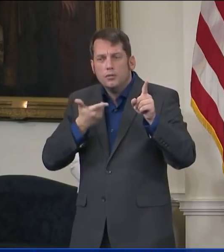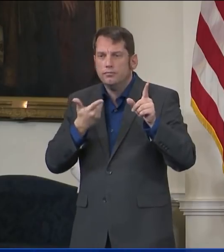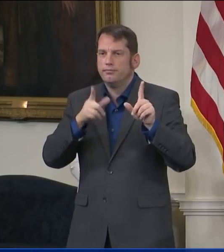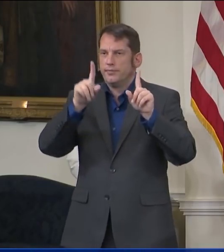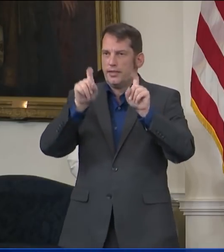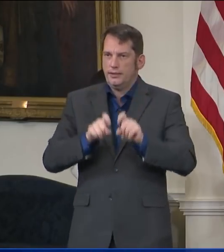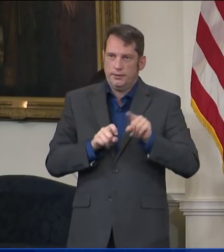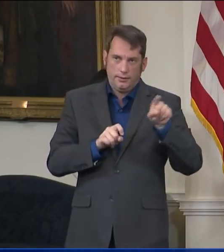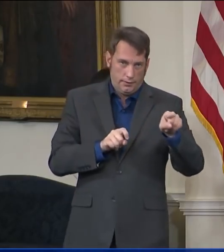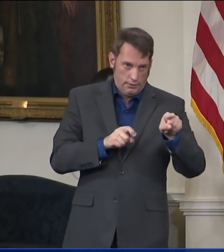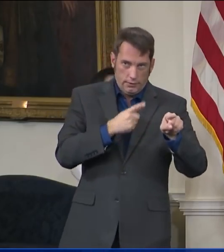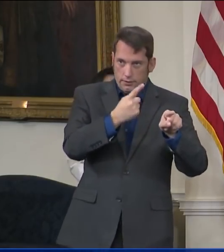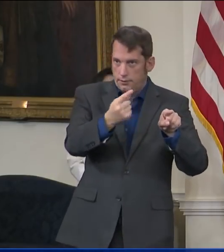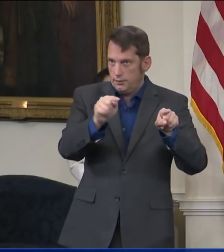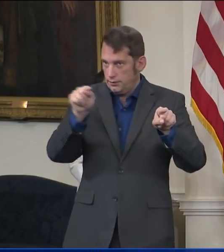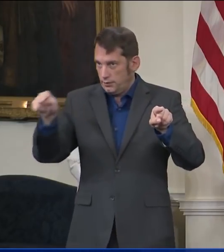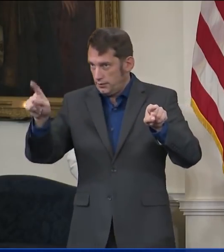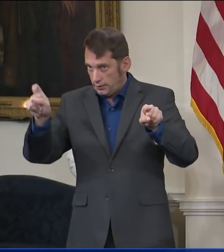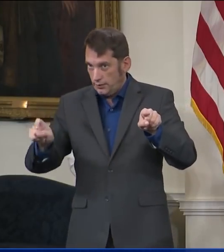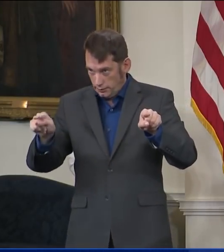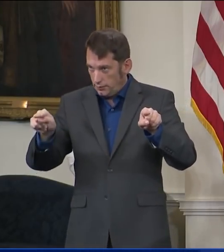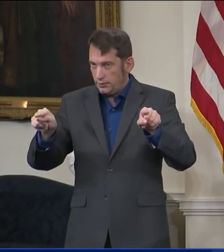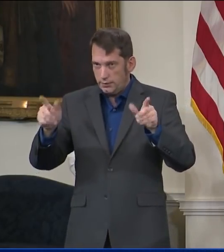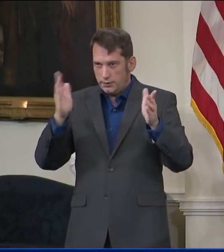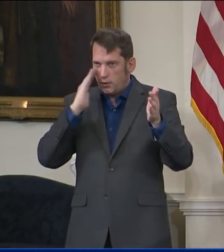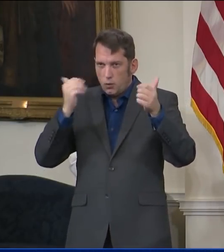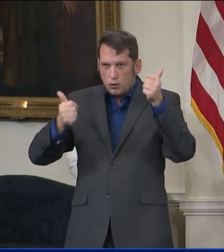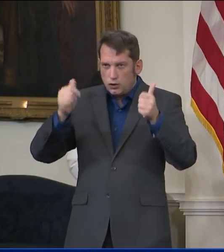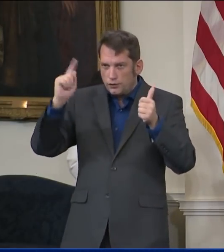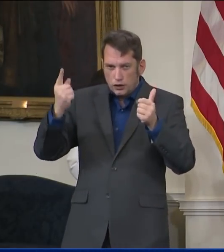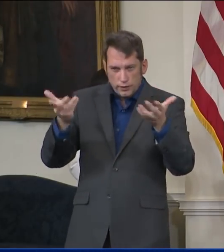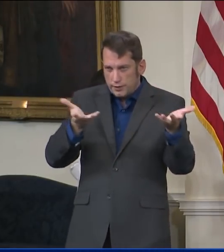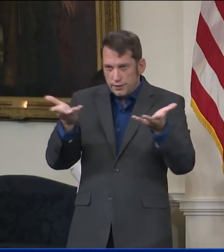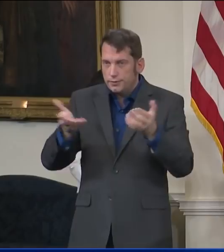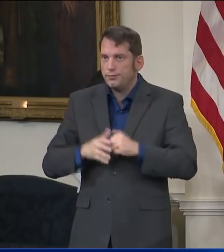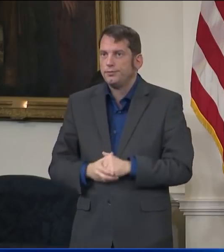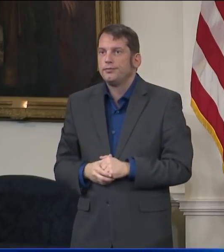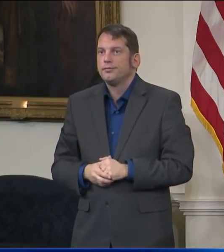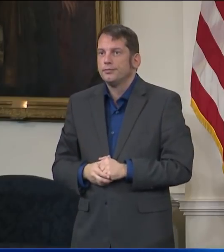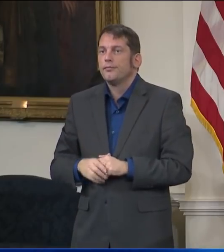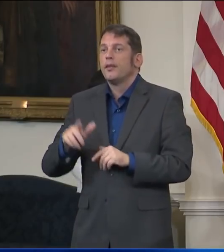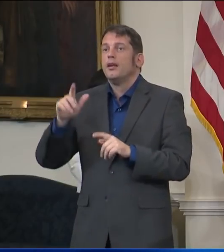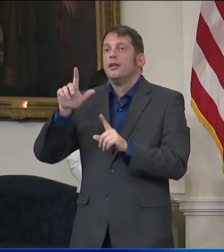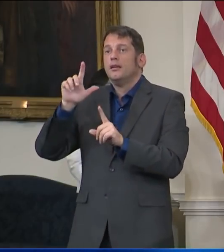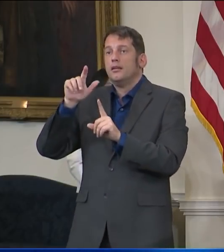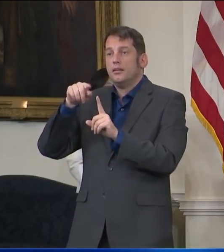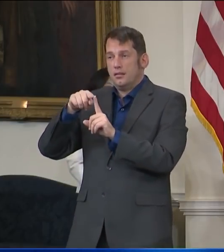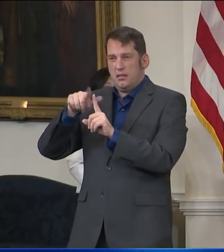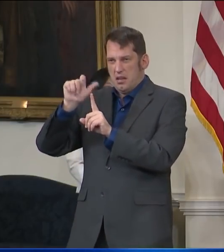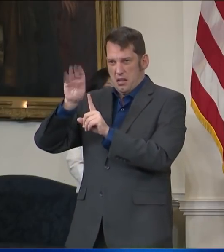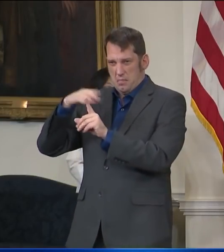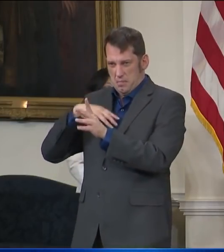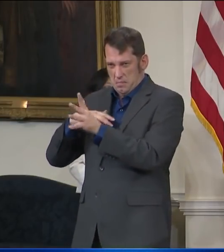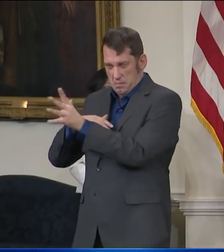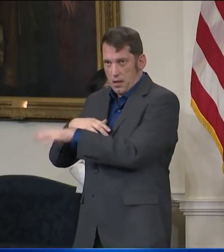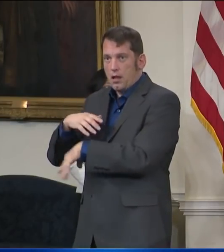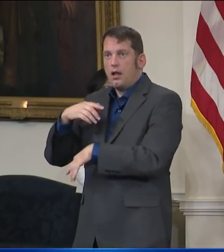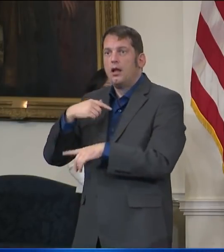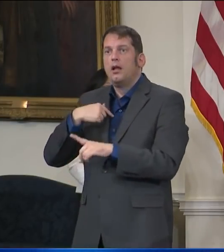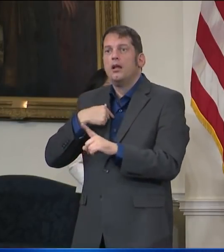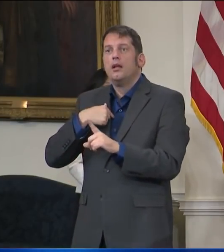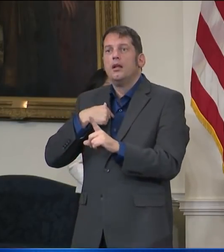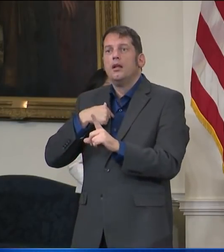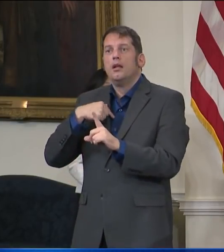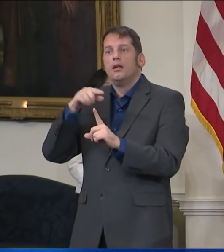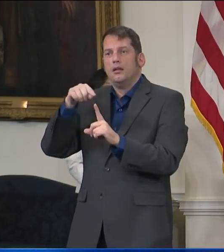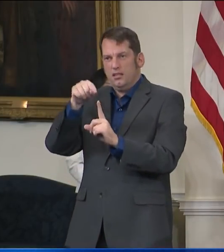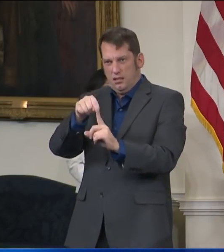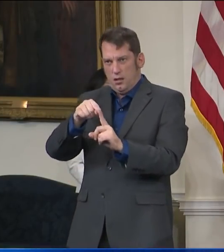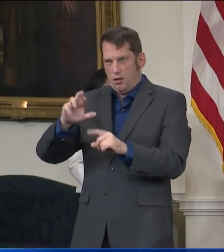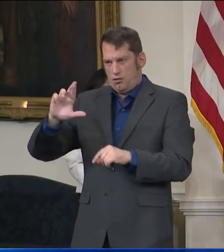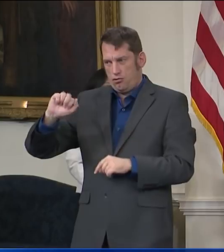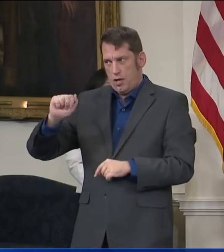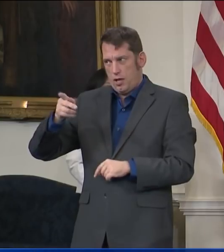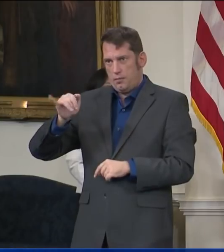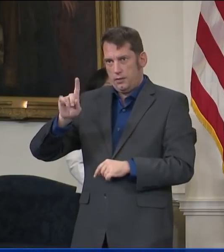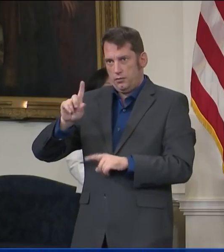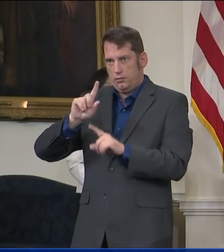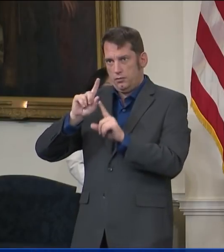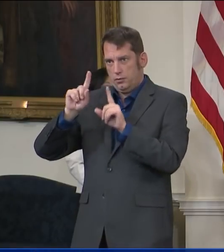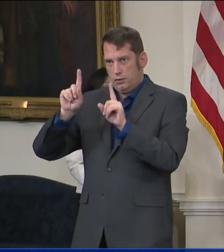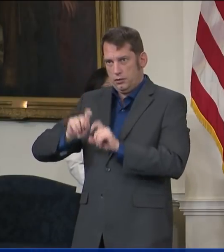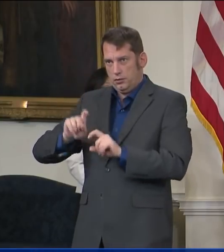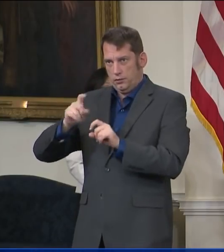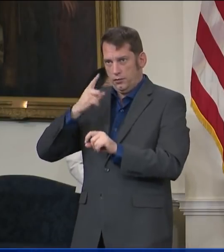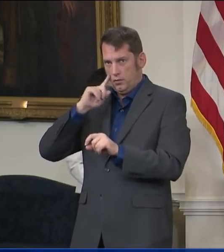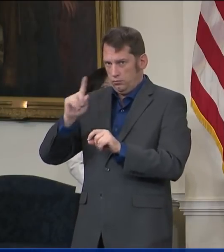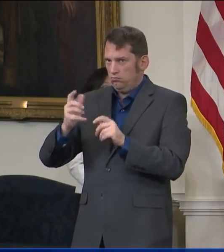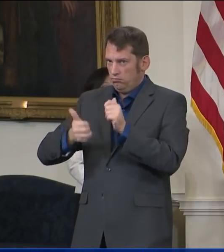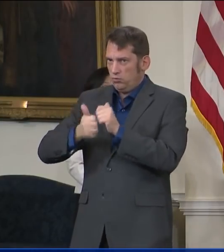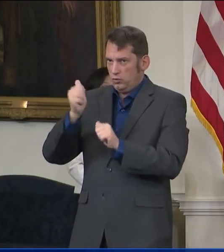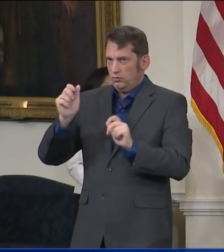WE’RE WHICH TEST GET DONE FIRST, BUT NO WE CAN’T REALLY DO MUCH ABOUT WHETHER IT TAKES A WEEK FOR SOME PRIVATE LAB TO GET US BACK A TEST, WHICH IS WHY WE’RE ENCOURAGING PEOPLE TO UTILIZE